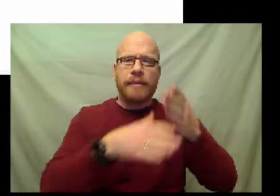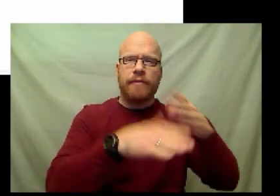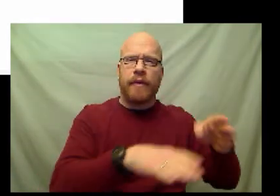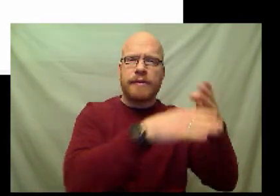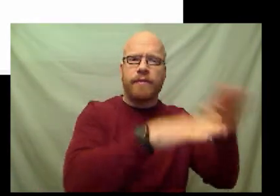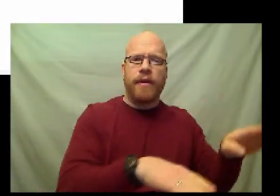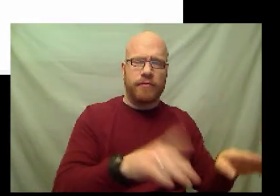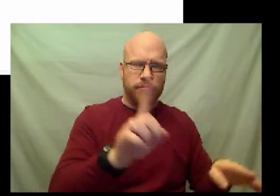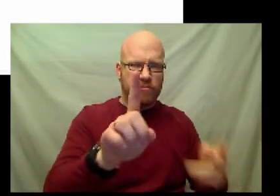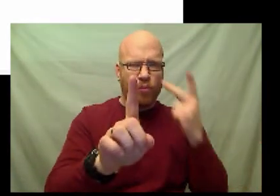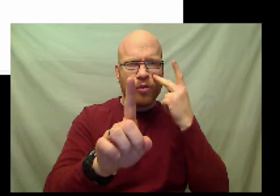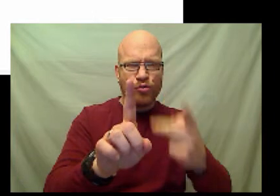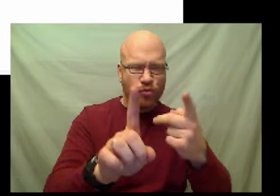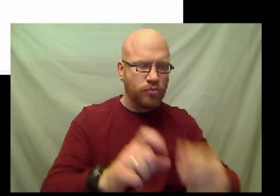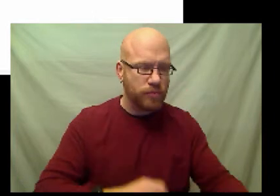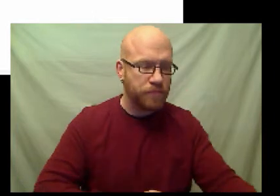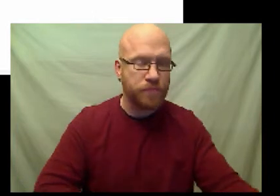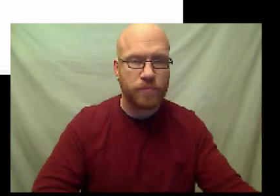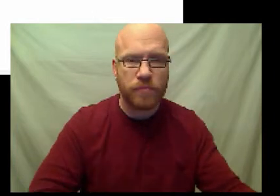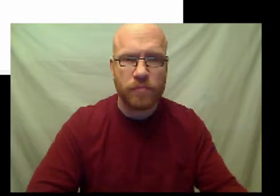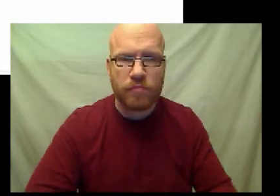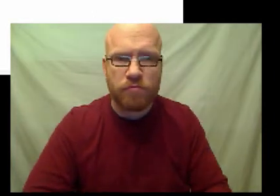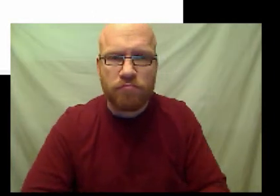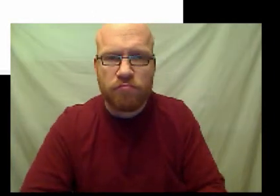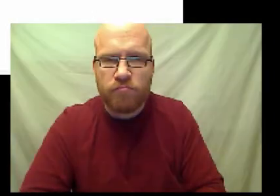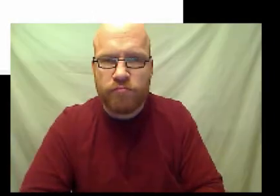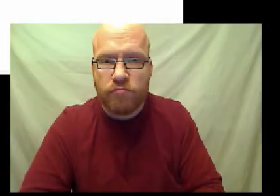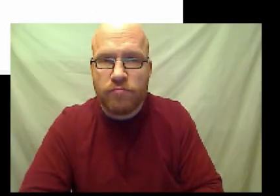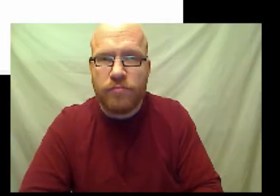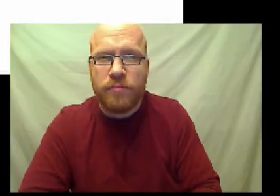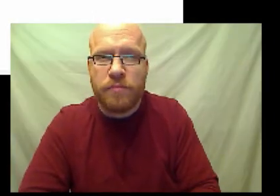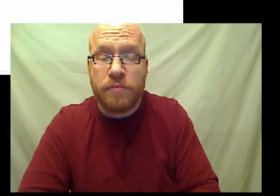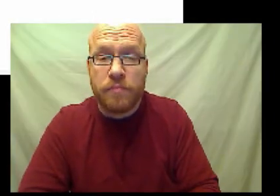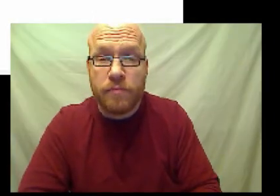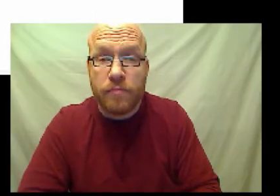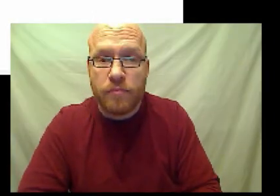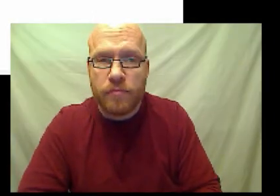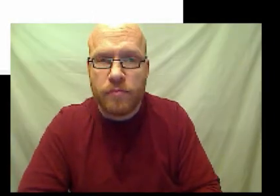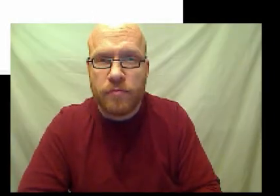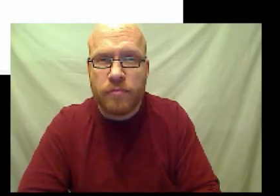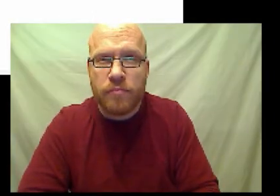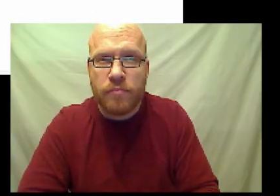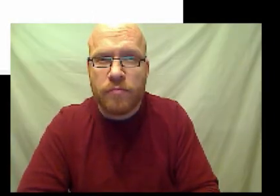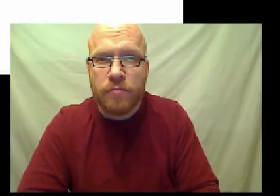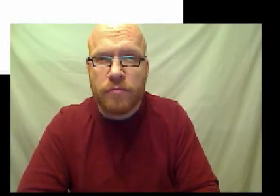What it means is dividing each term by 3RST squared. Watch.